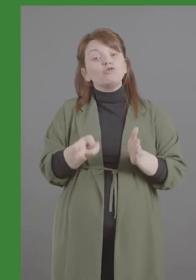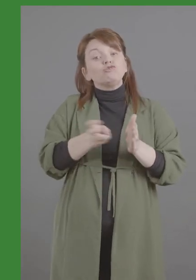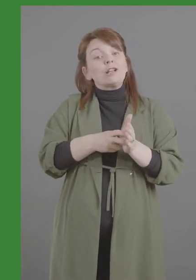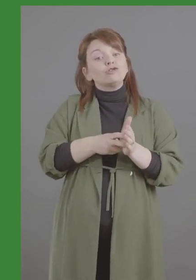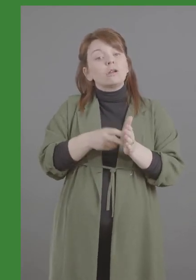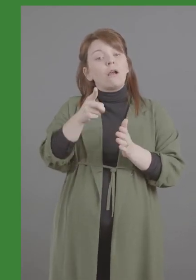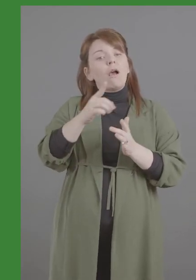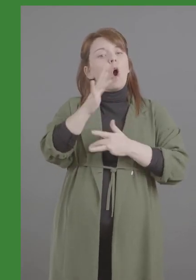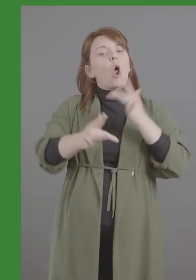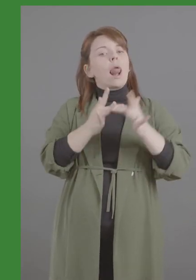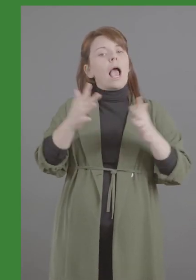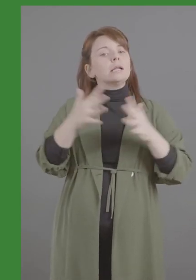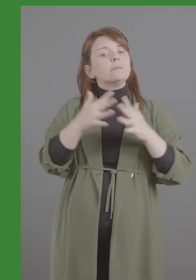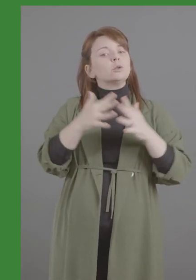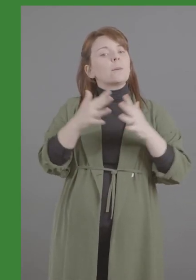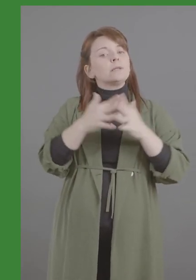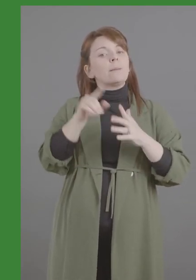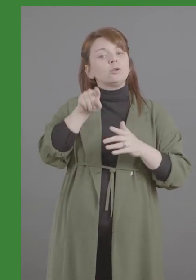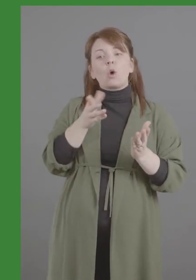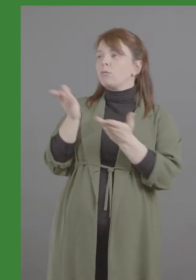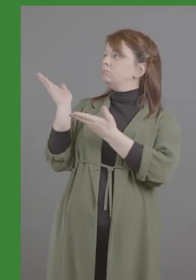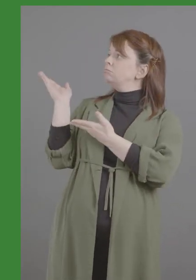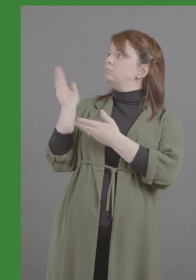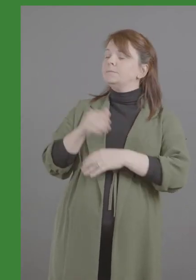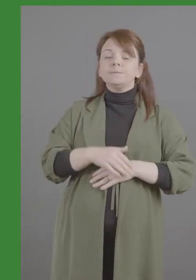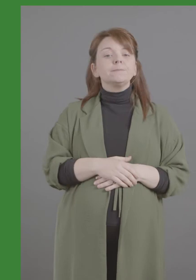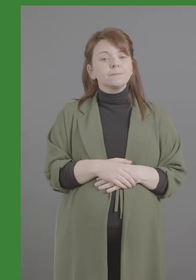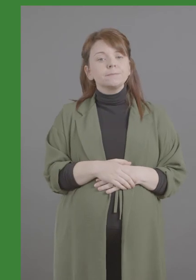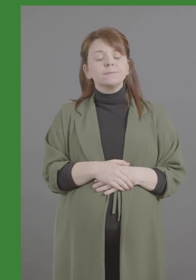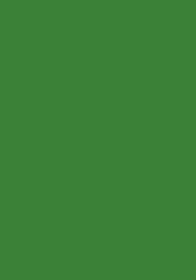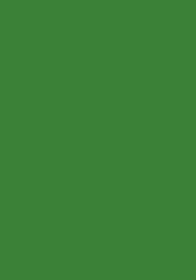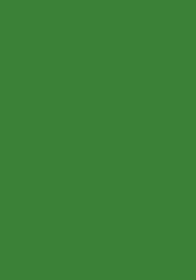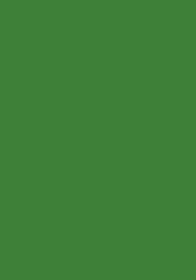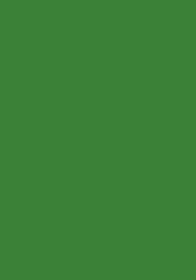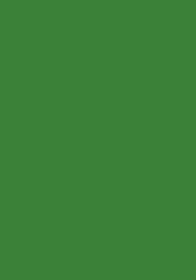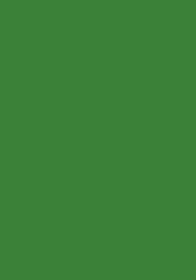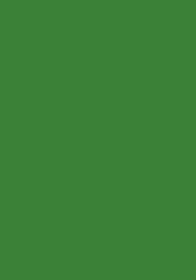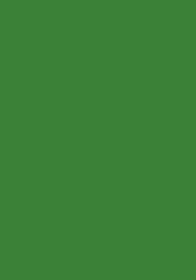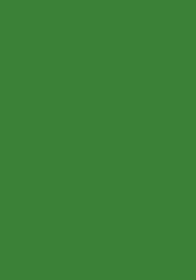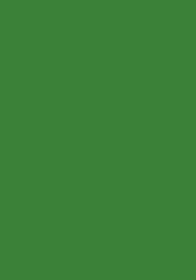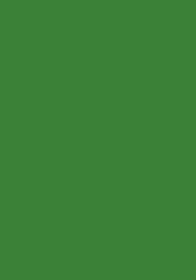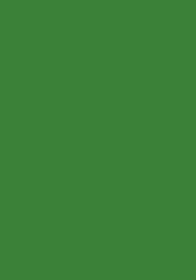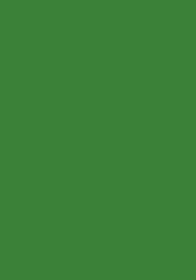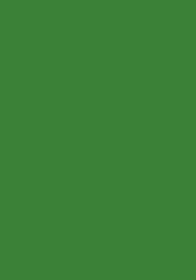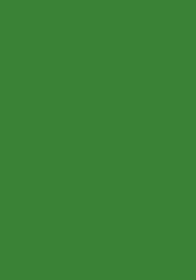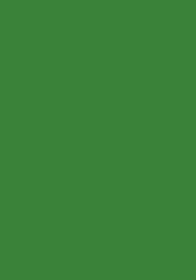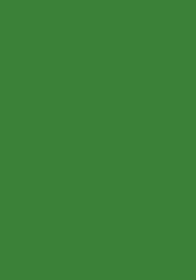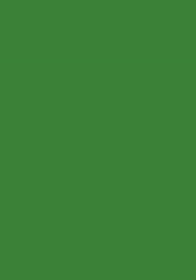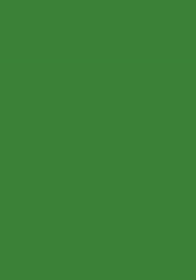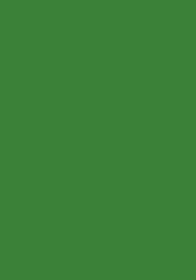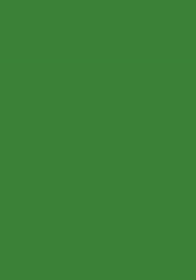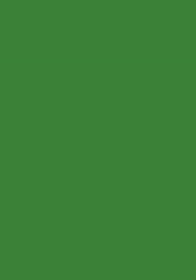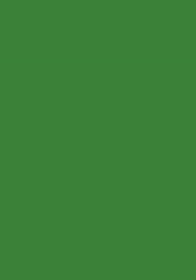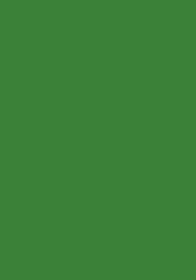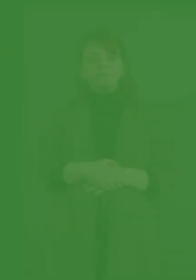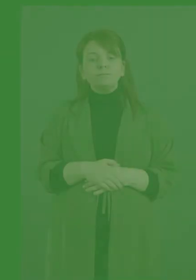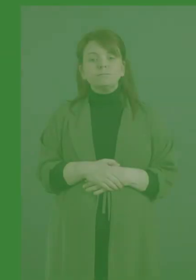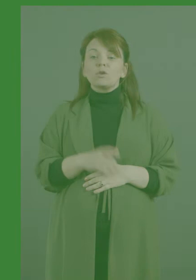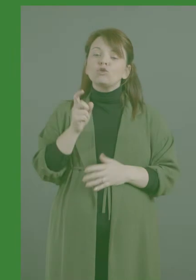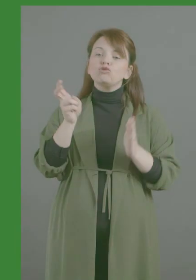You can register your result at www.gov.uk/report-covid19-result or by telephone